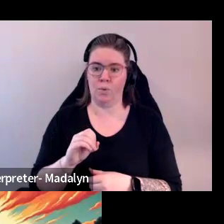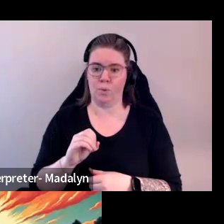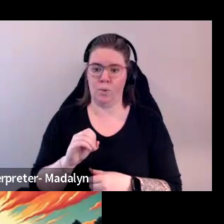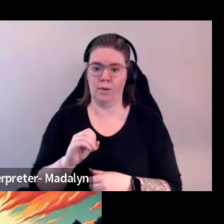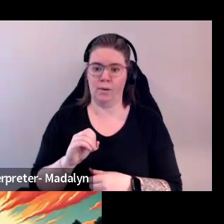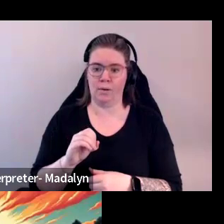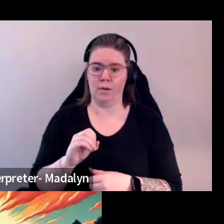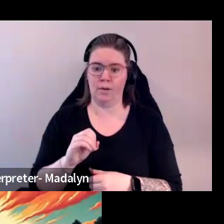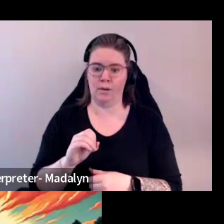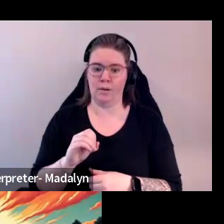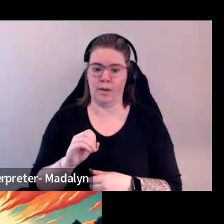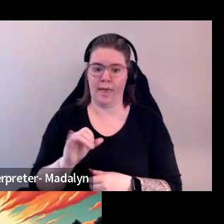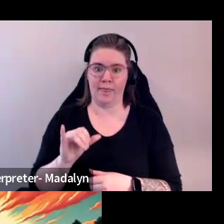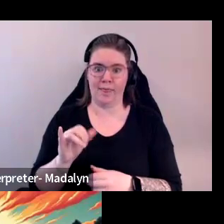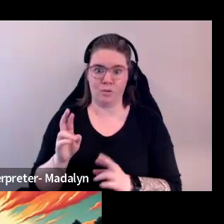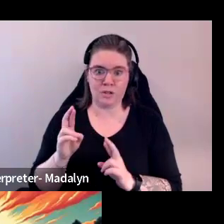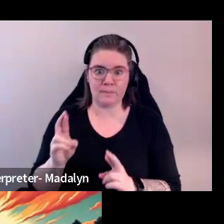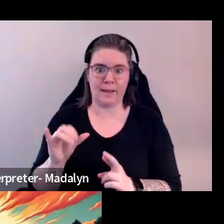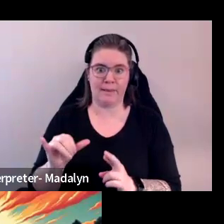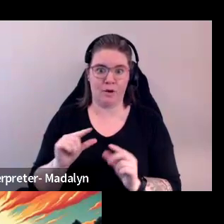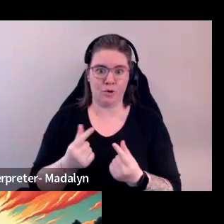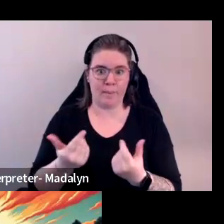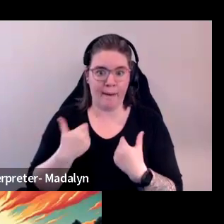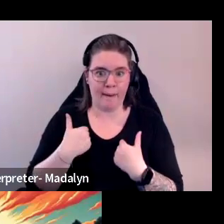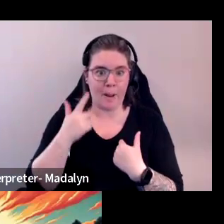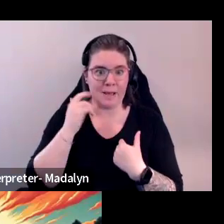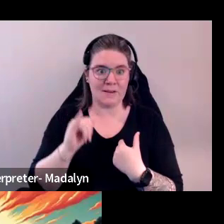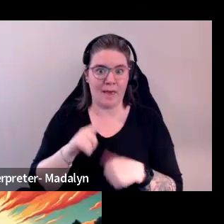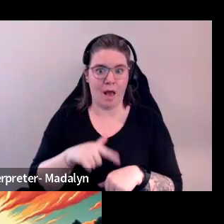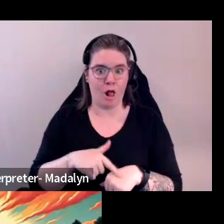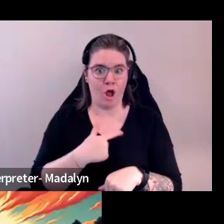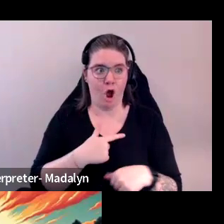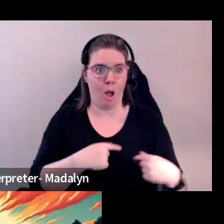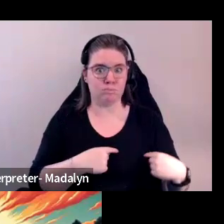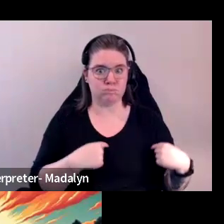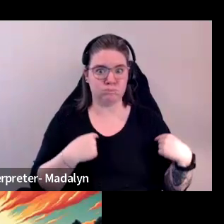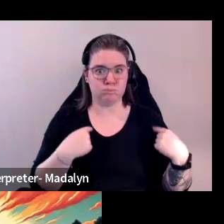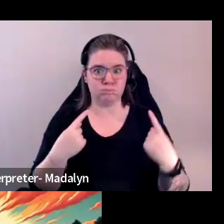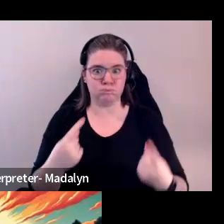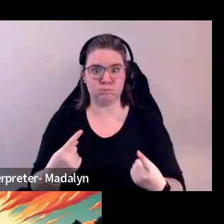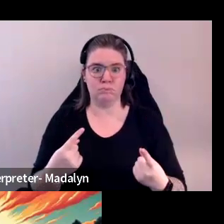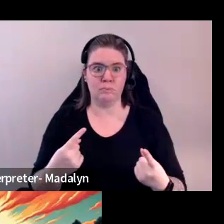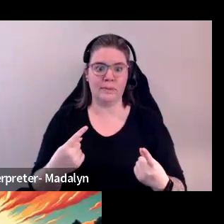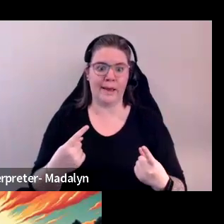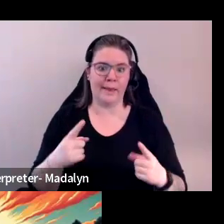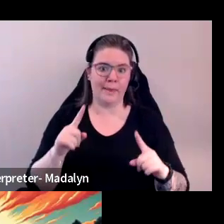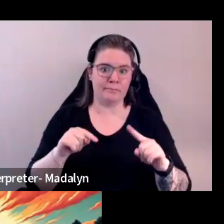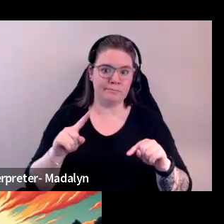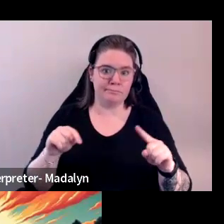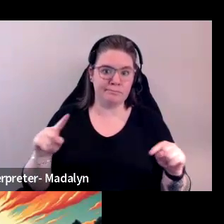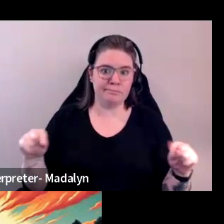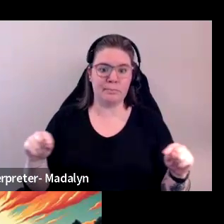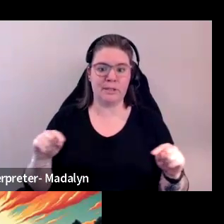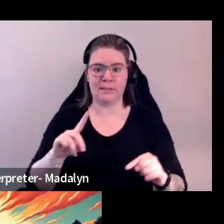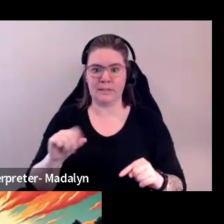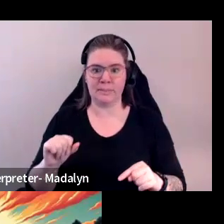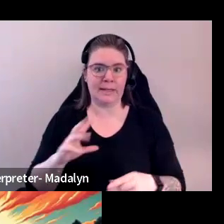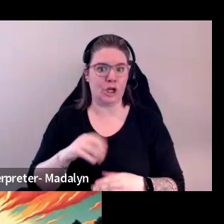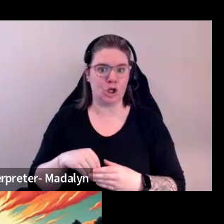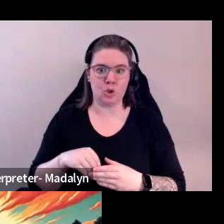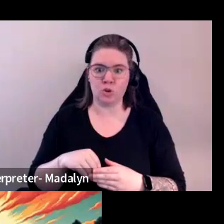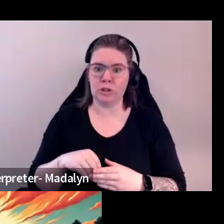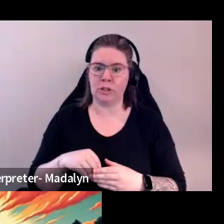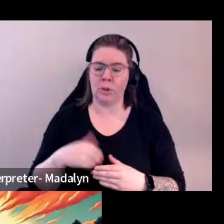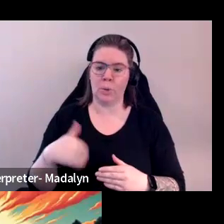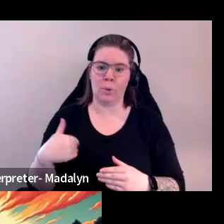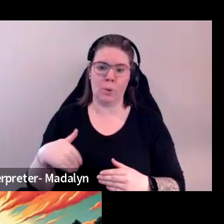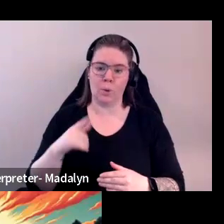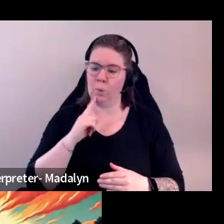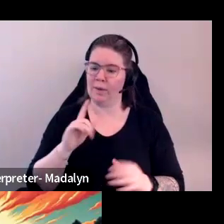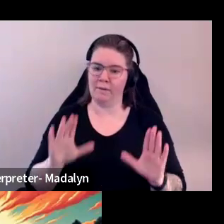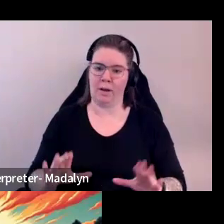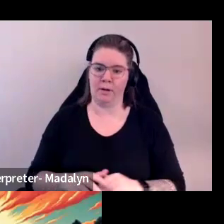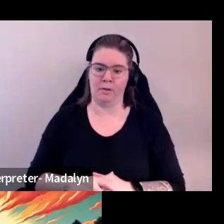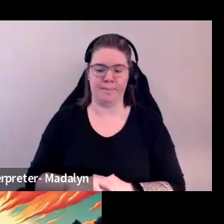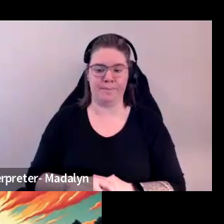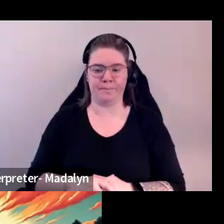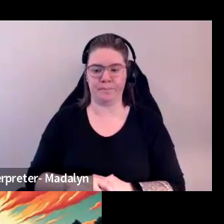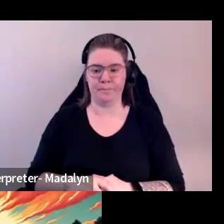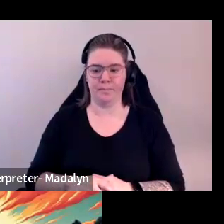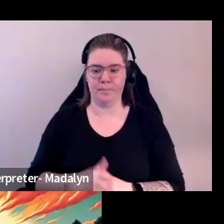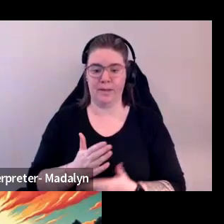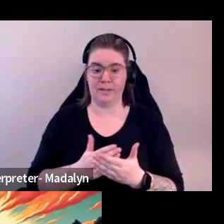Brooke Wilson (she/her): respect that that group carried because of the longevity and the cross disability and the inclusion of all. It was just really phenomenal. And so some of those original leaders.